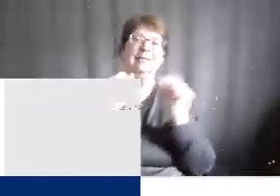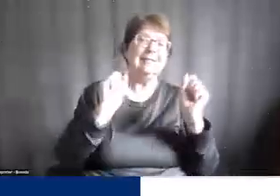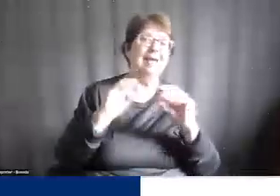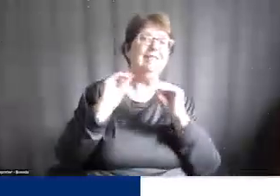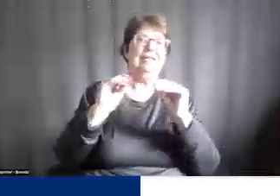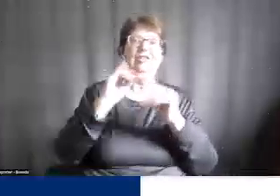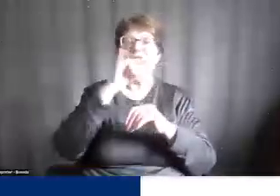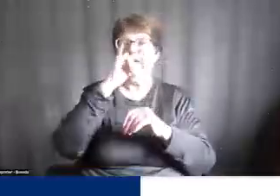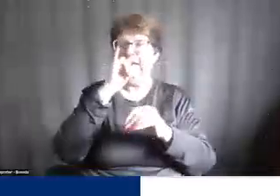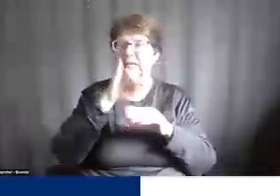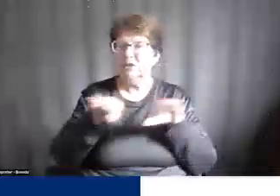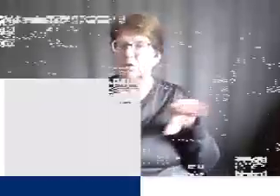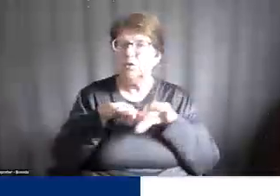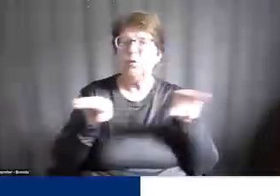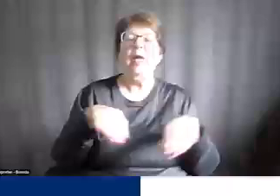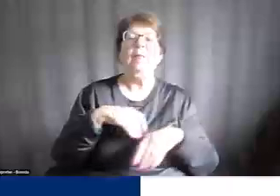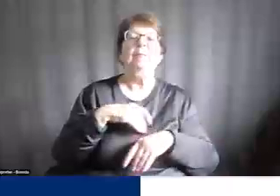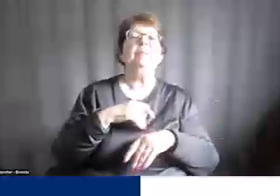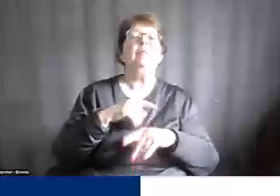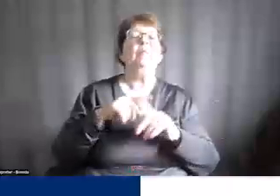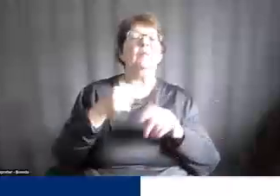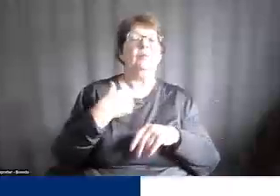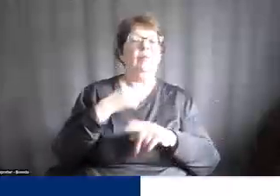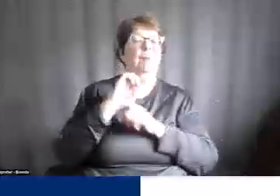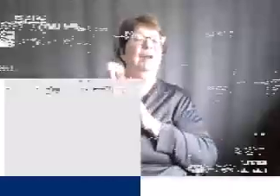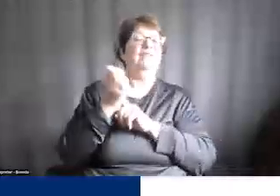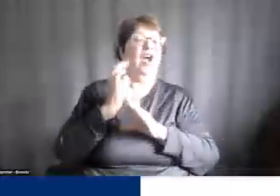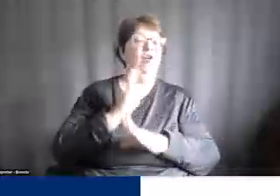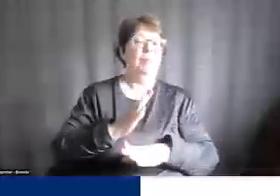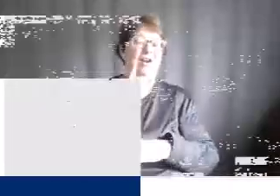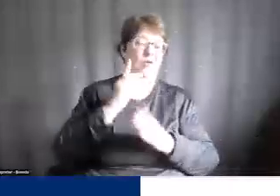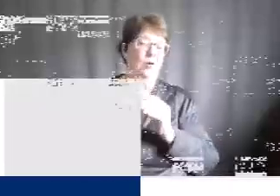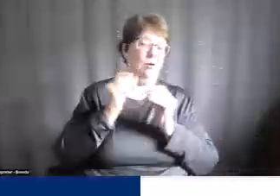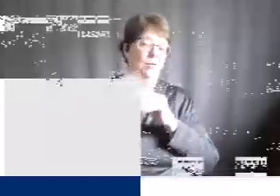Benjamin Smith: But for context here, I'm an environmentalist. For over 20 years, I've worked in the movement.